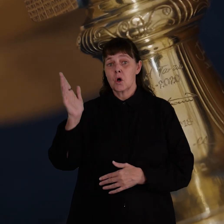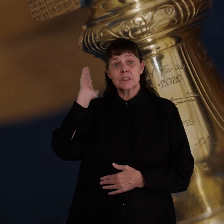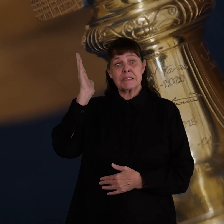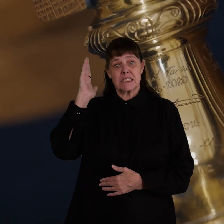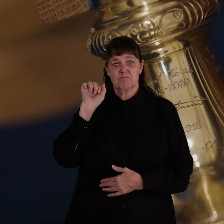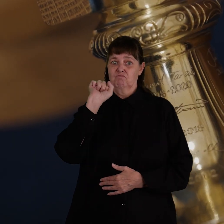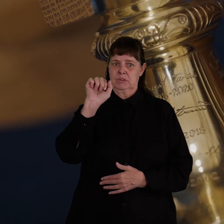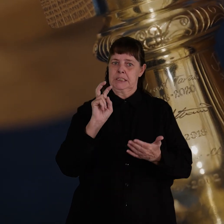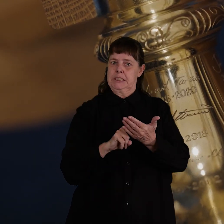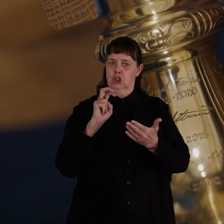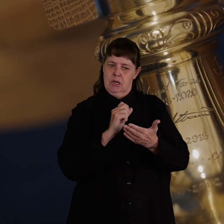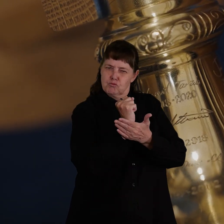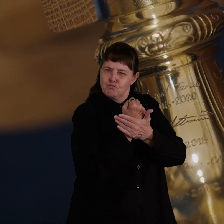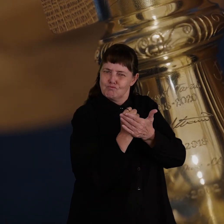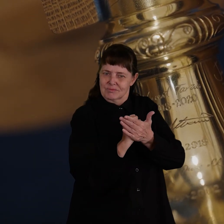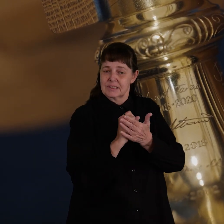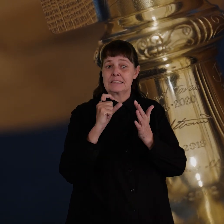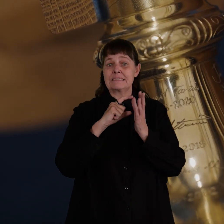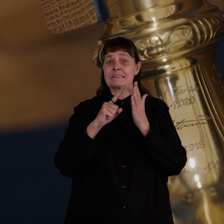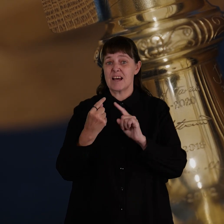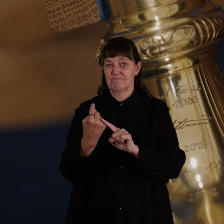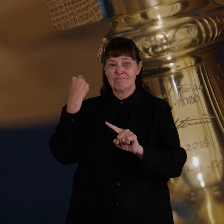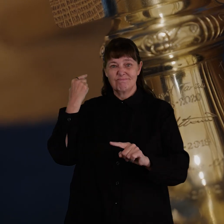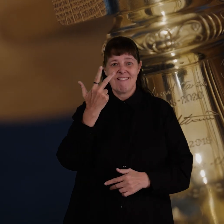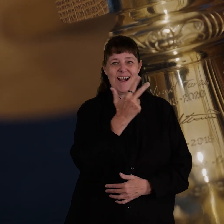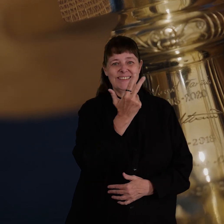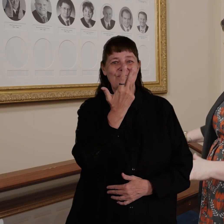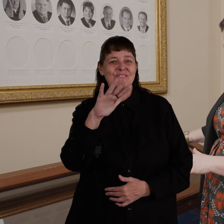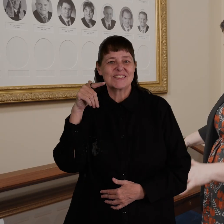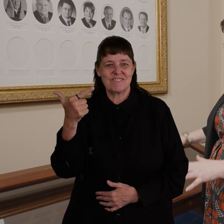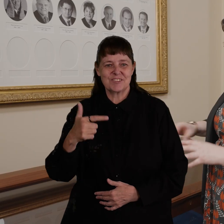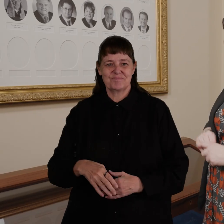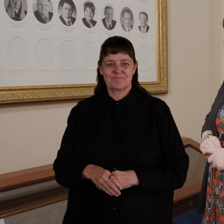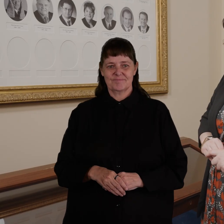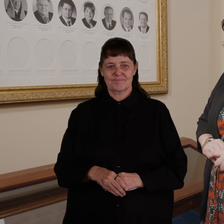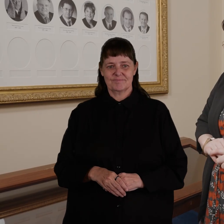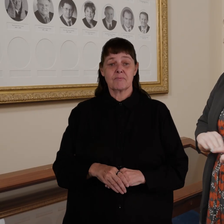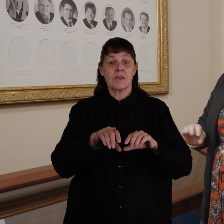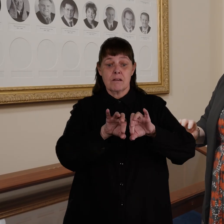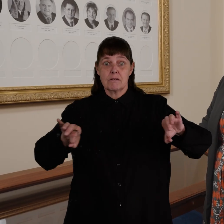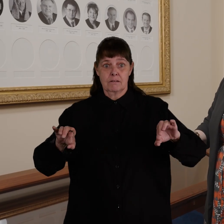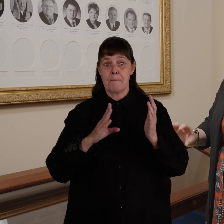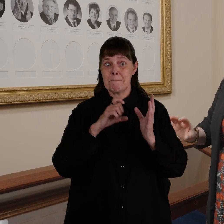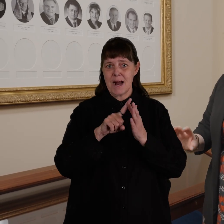signatures dating right back to 1857. The mace is a beautiful object, and it